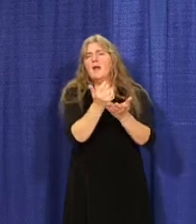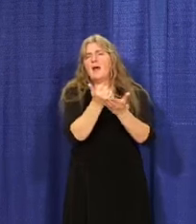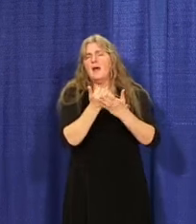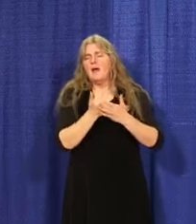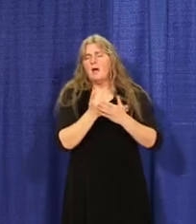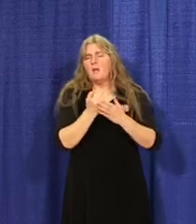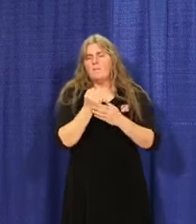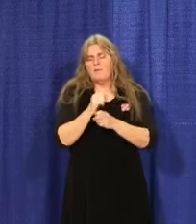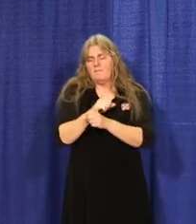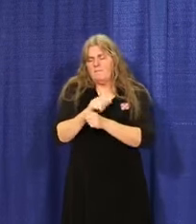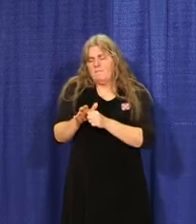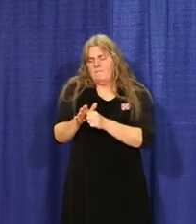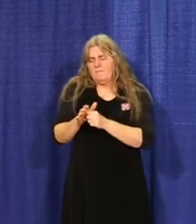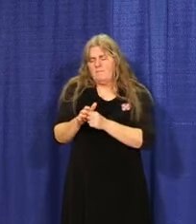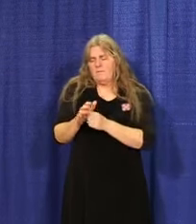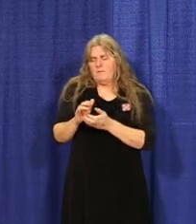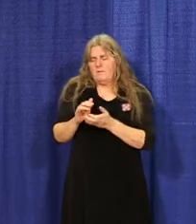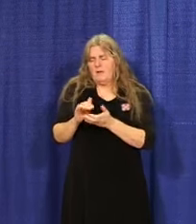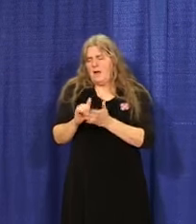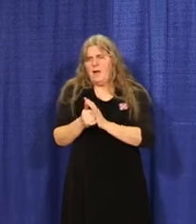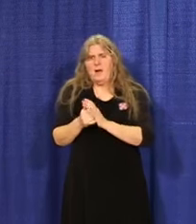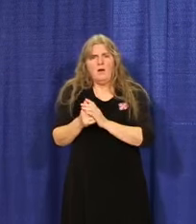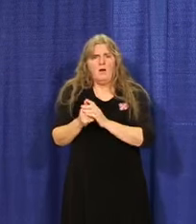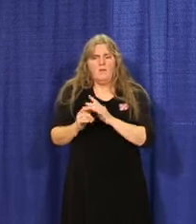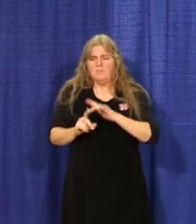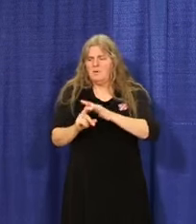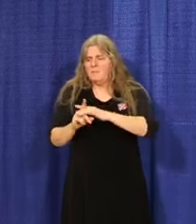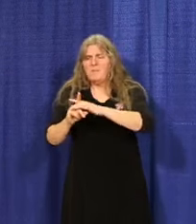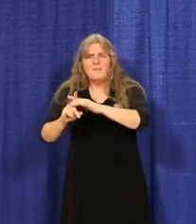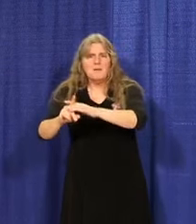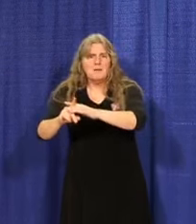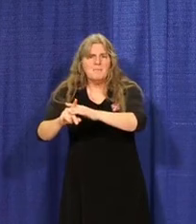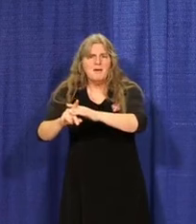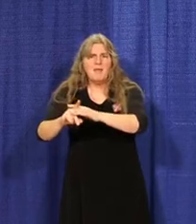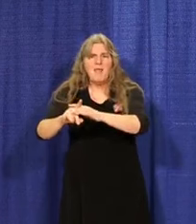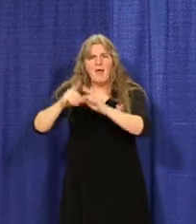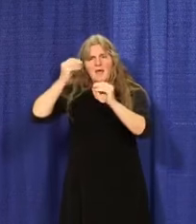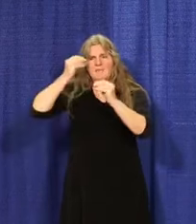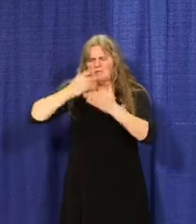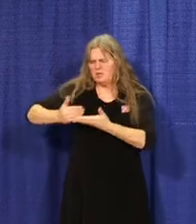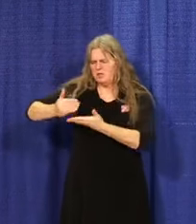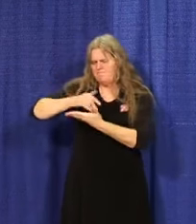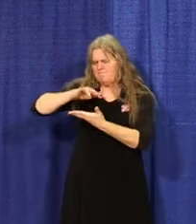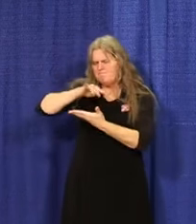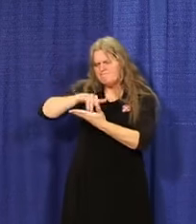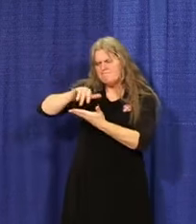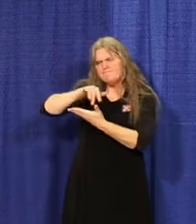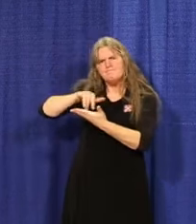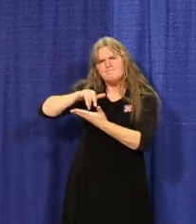moves, and this information is going to help us as well.